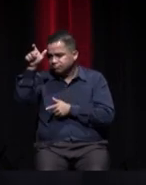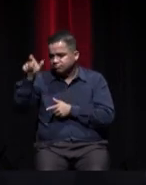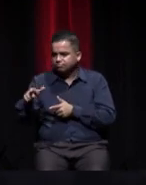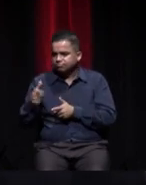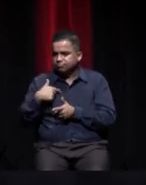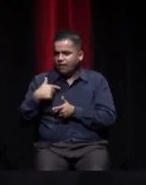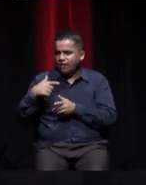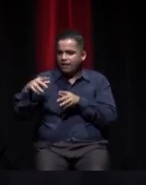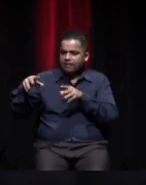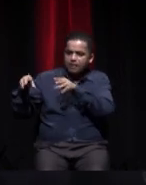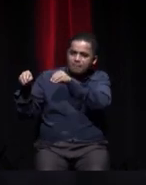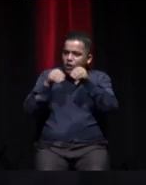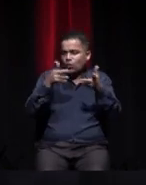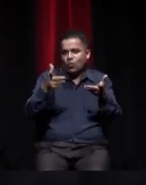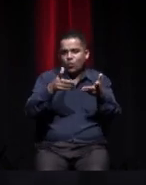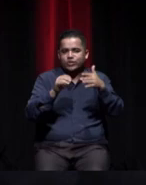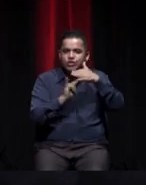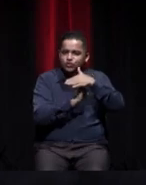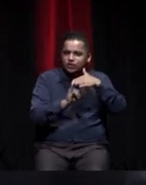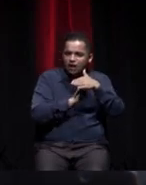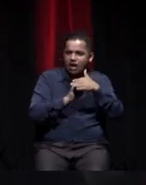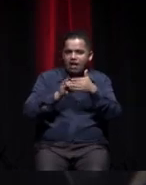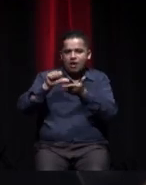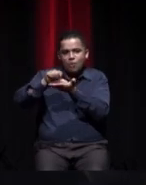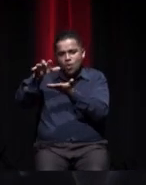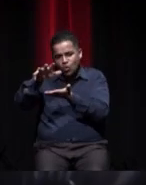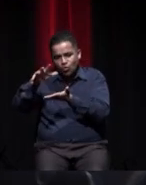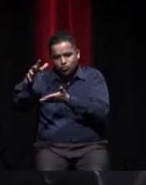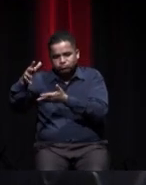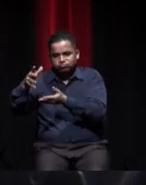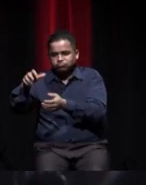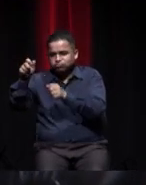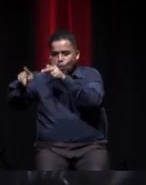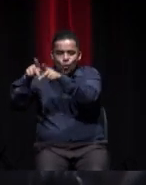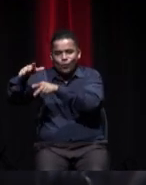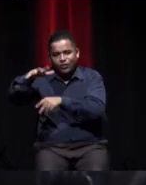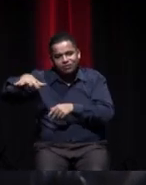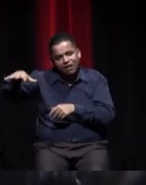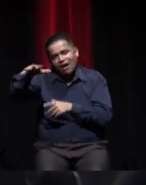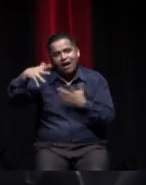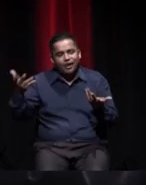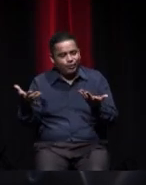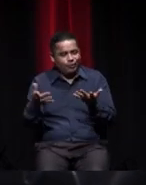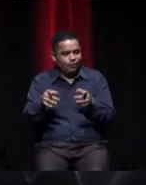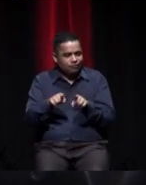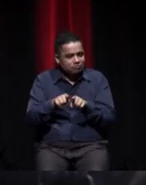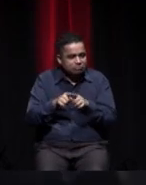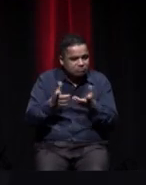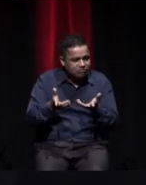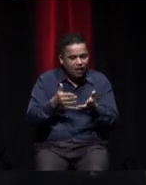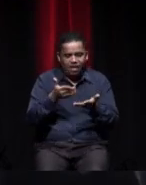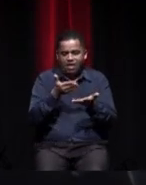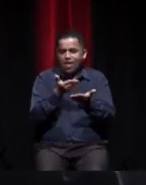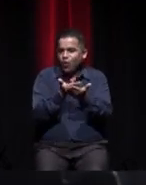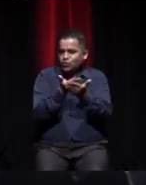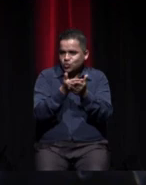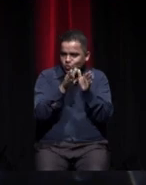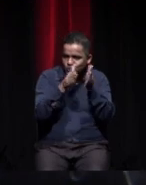from the institutional to community end. Boltanski has a study on how authority